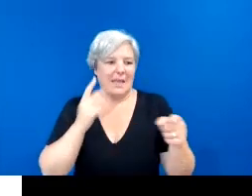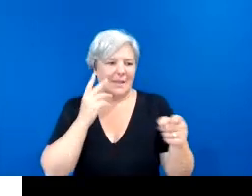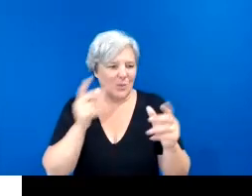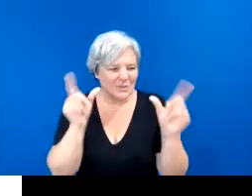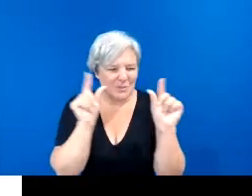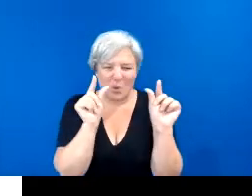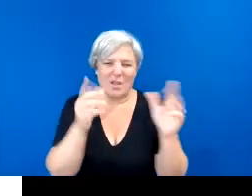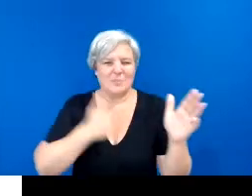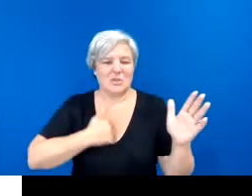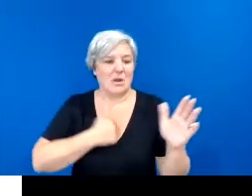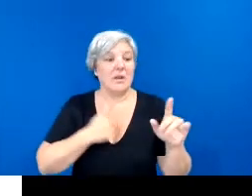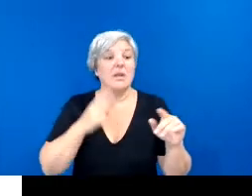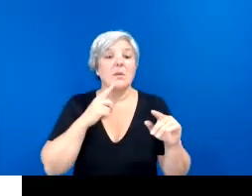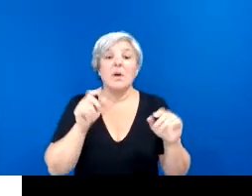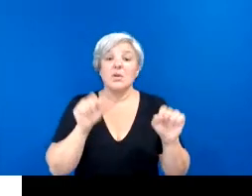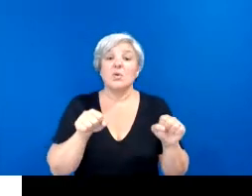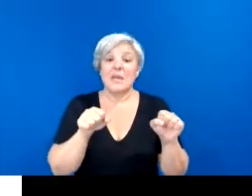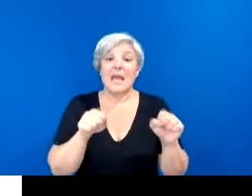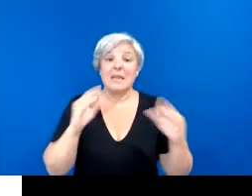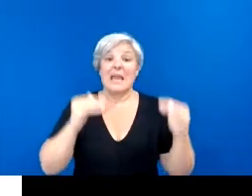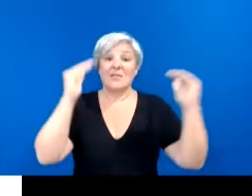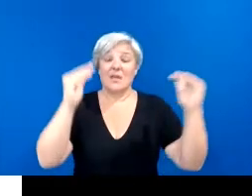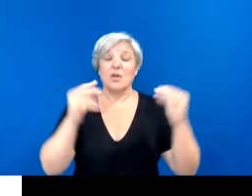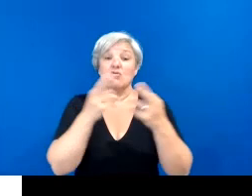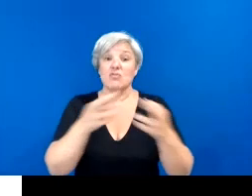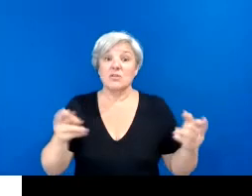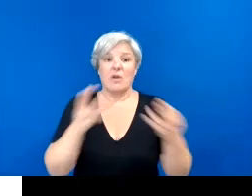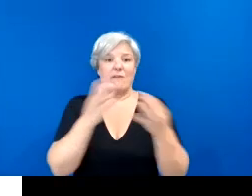but you can look at resources that you are free to use and share,